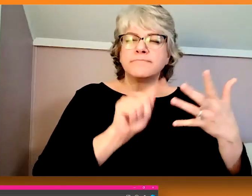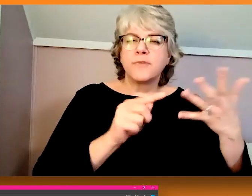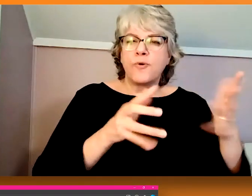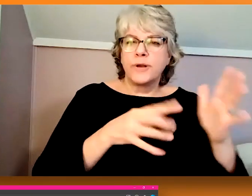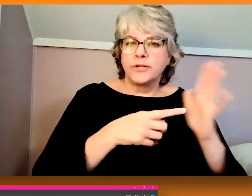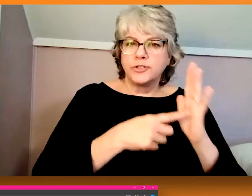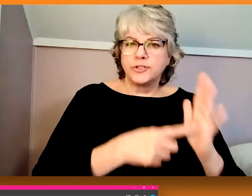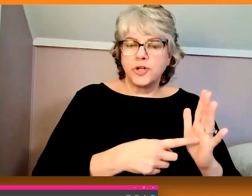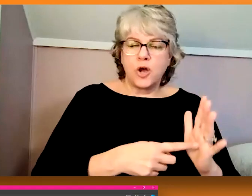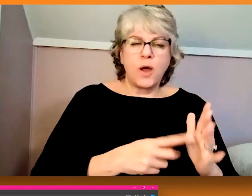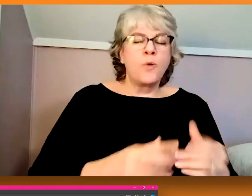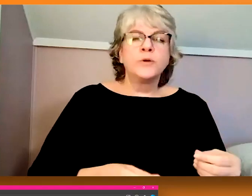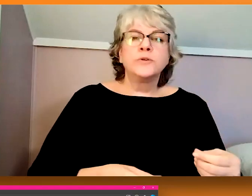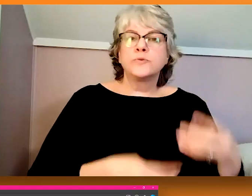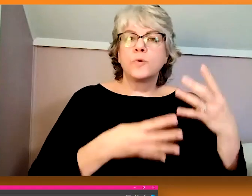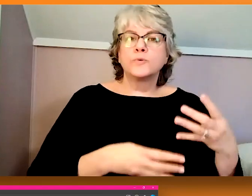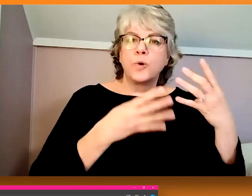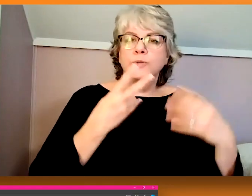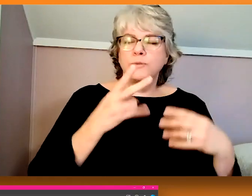I already went through, and I'm just going to scroll